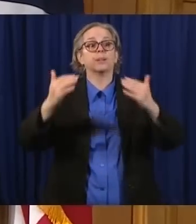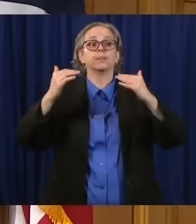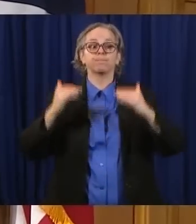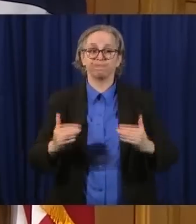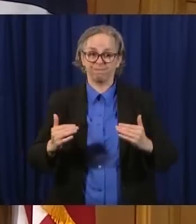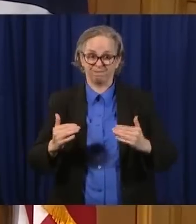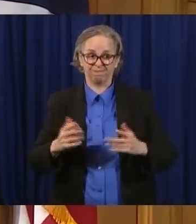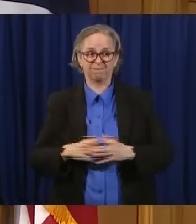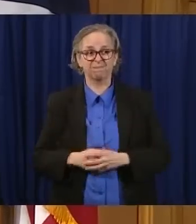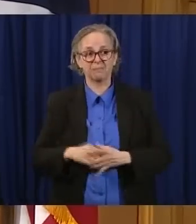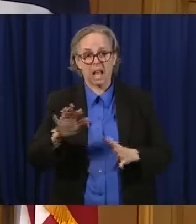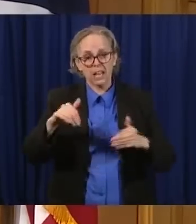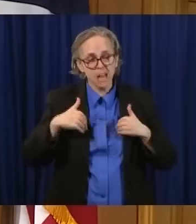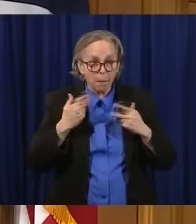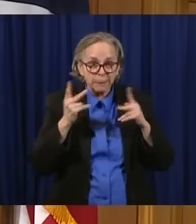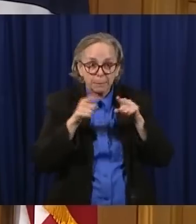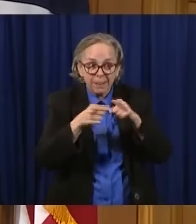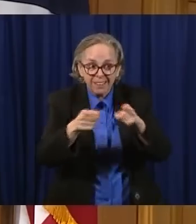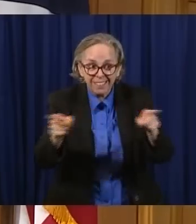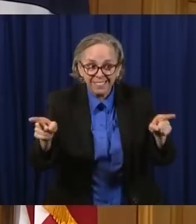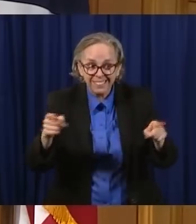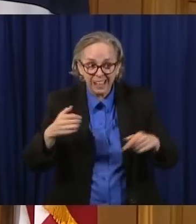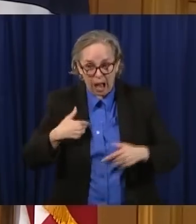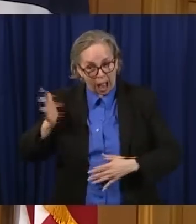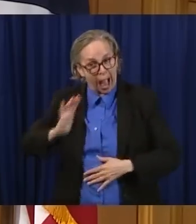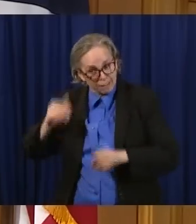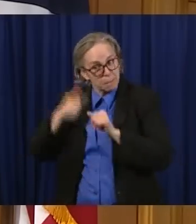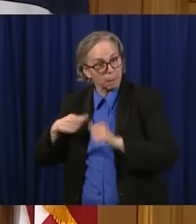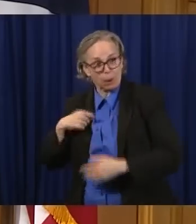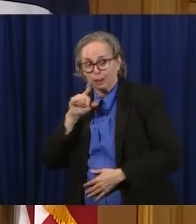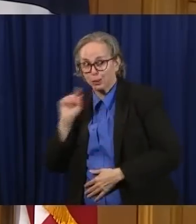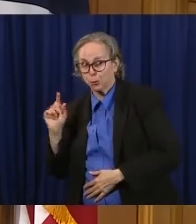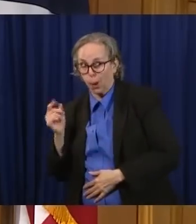CAREFUL AS THEY LOOK AT WHAT THEY DO AND THE DECISIONS THAT THEY MAKE.